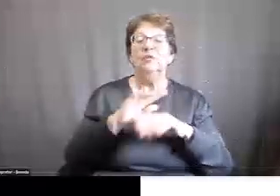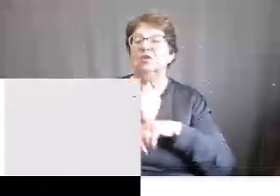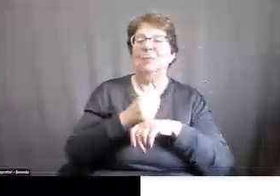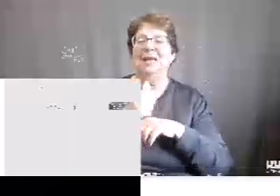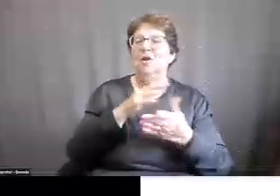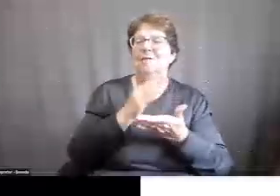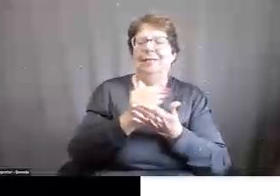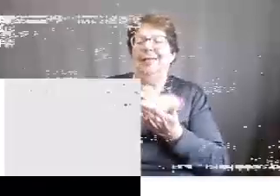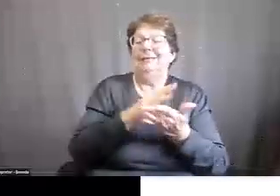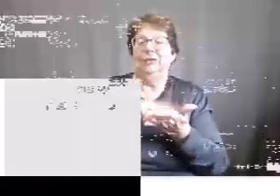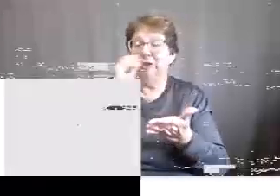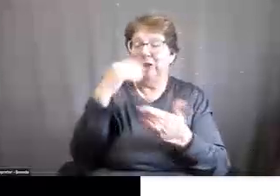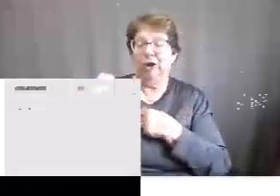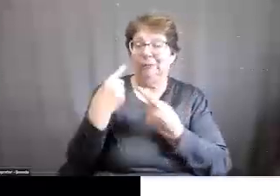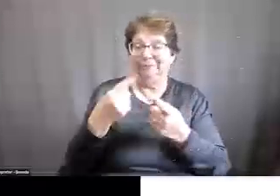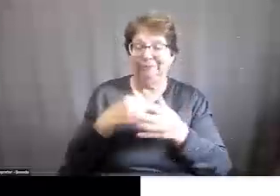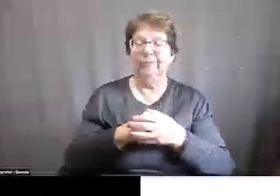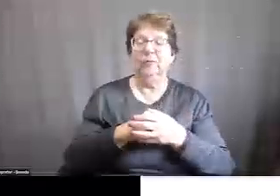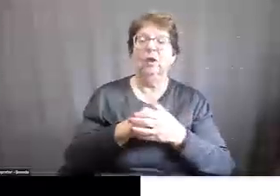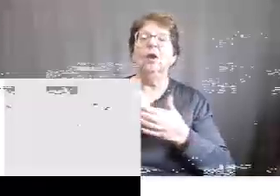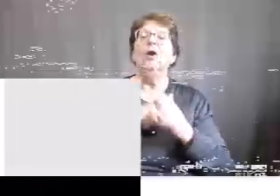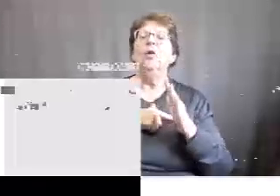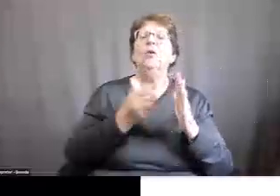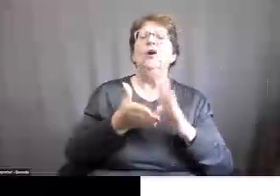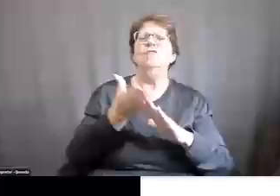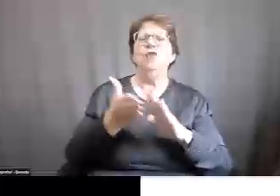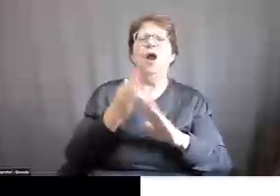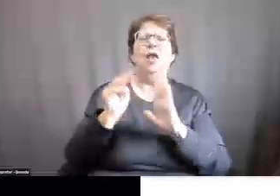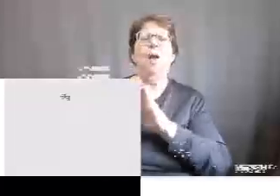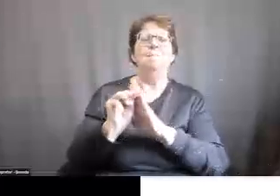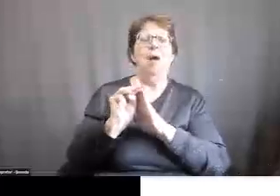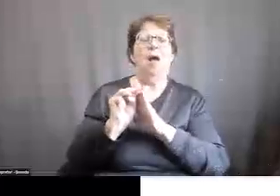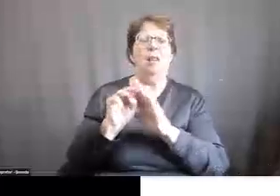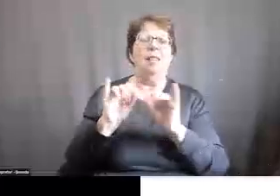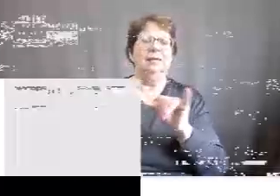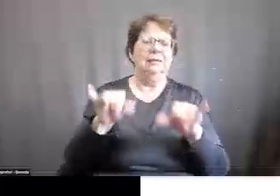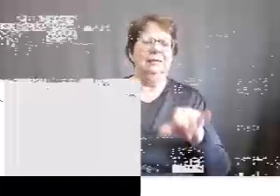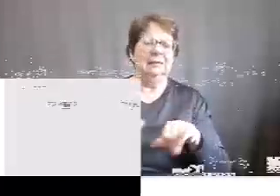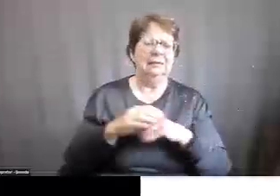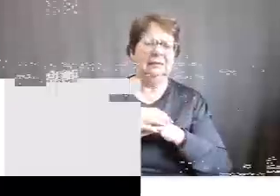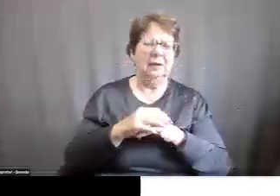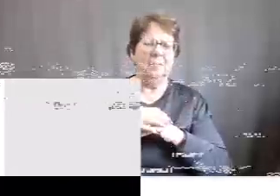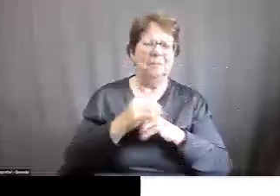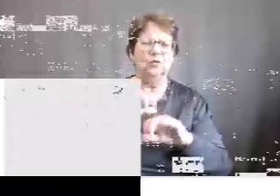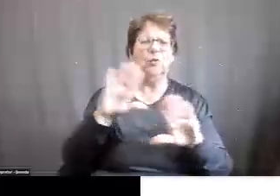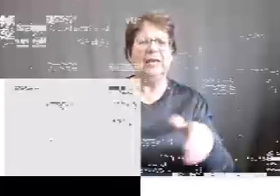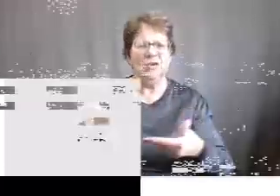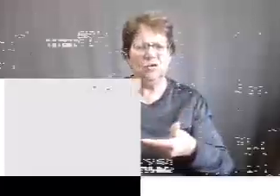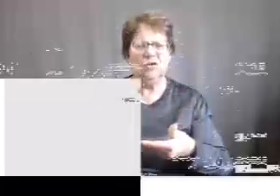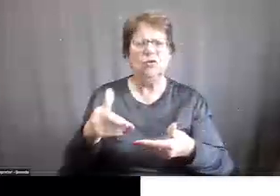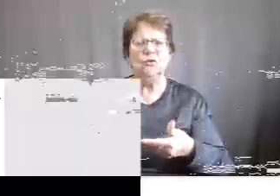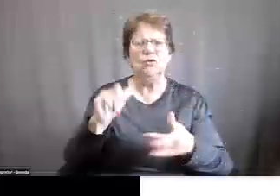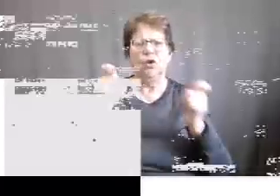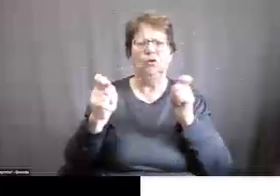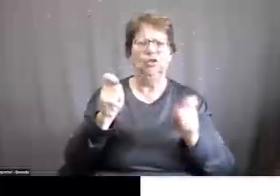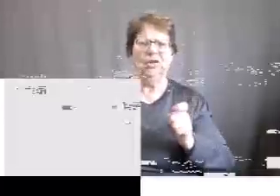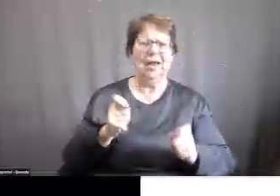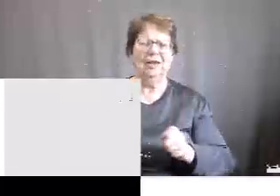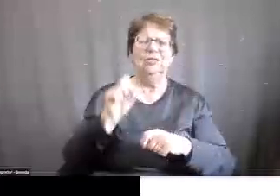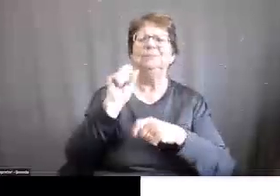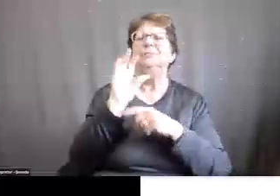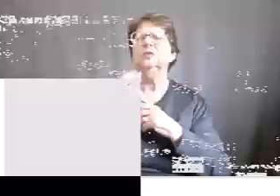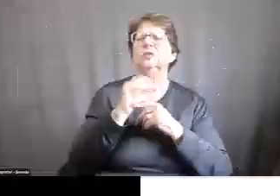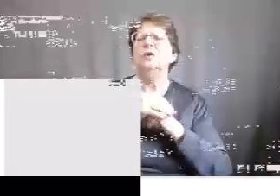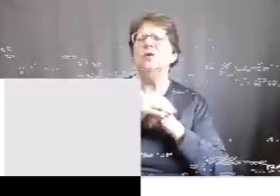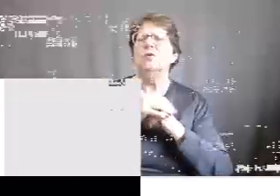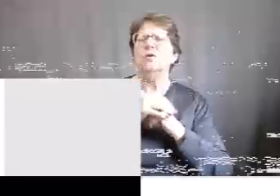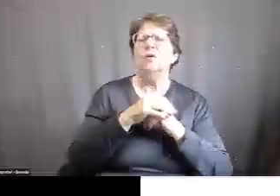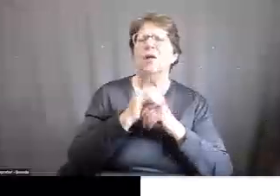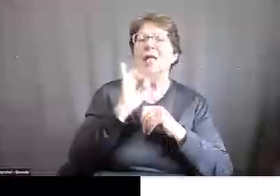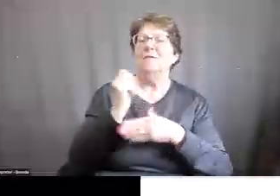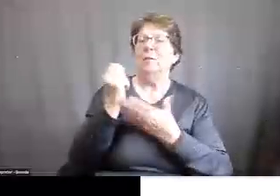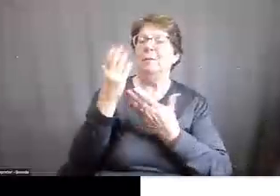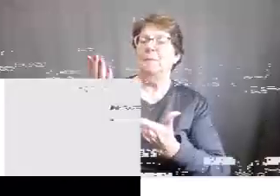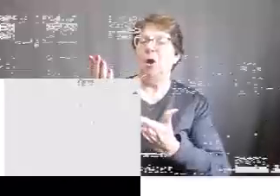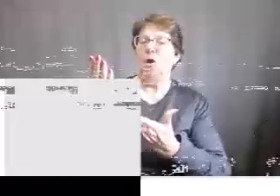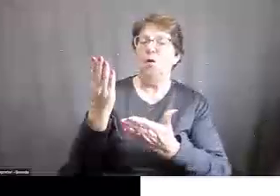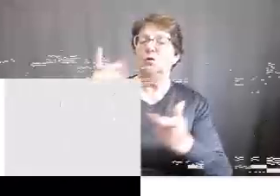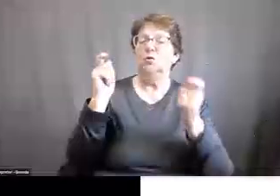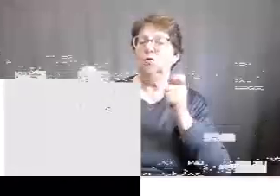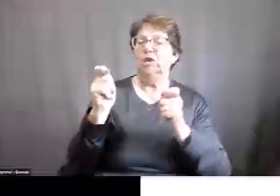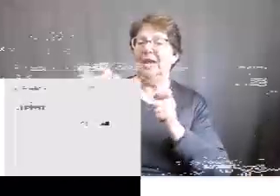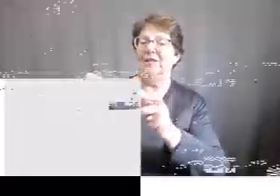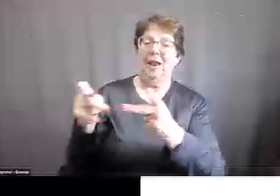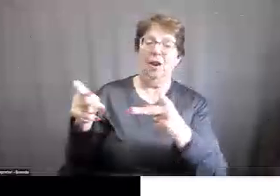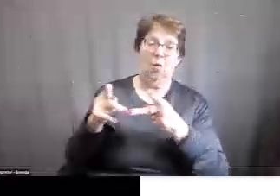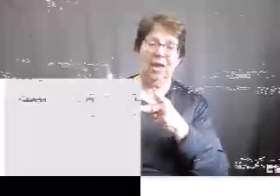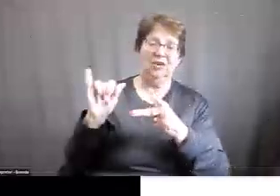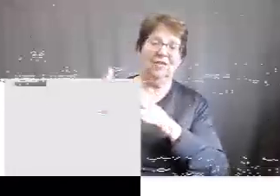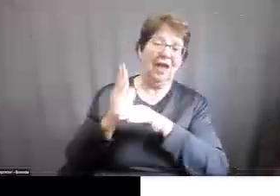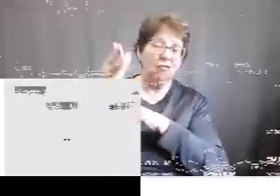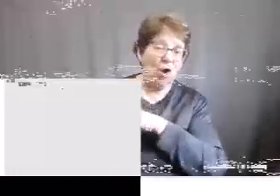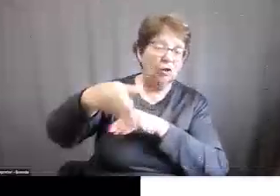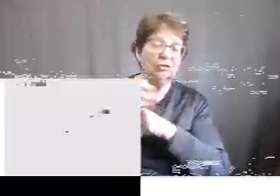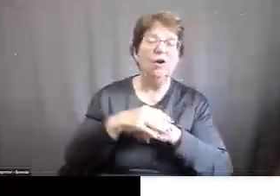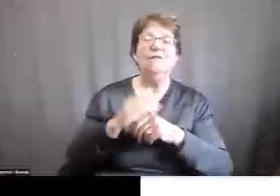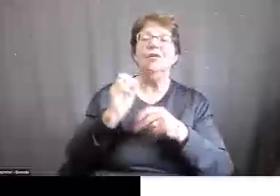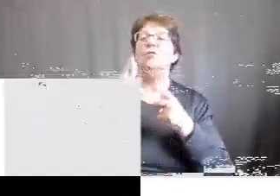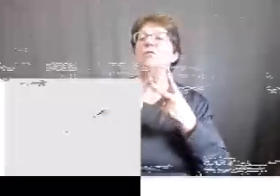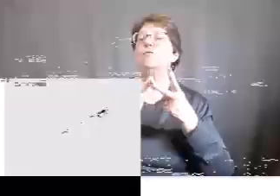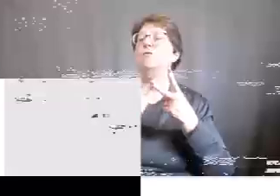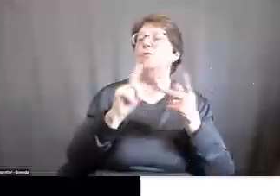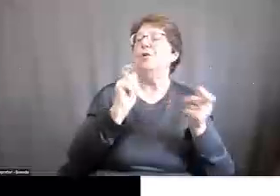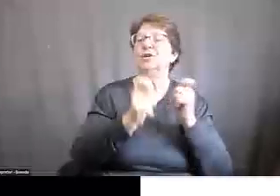Boardroom: is we are running a modeling system as we introduce these changes. And so if we propose to change the location of a crossover, or change, you know, eliminate tail tracks.